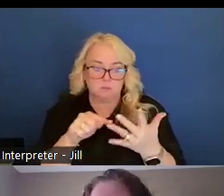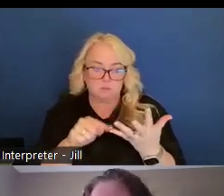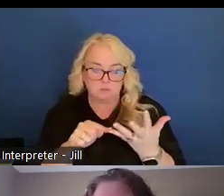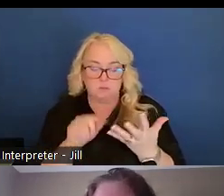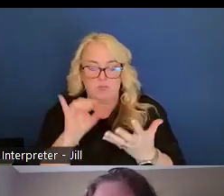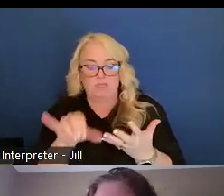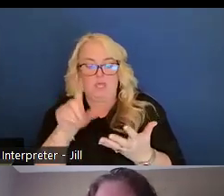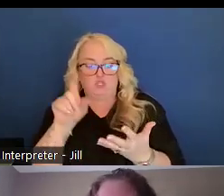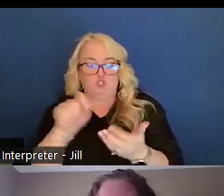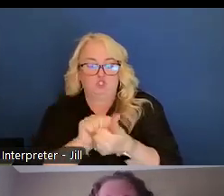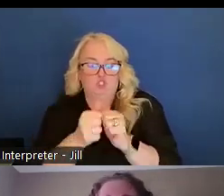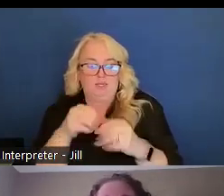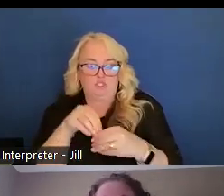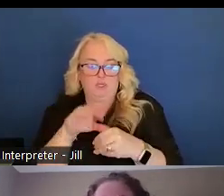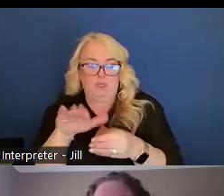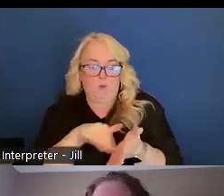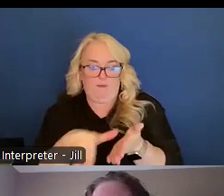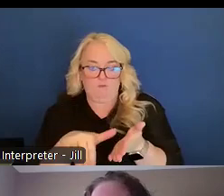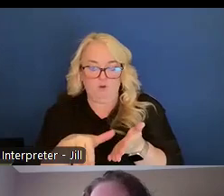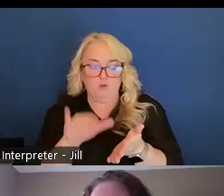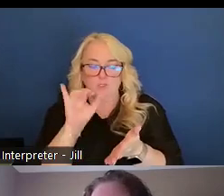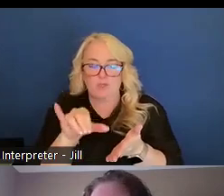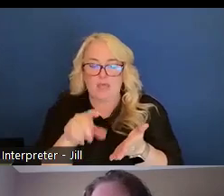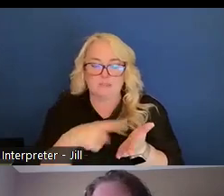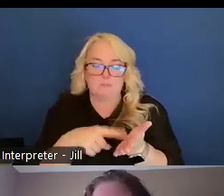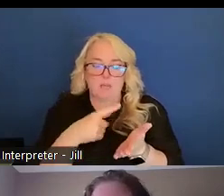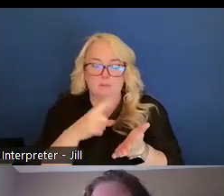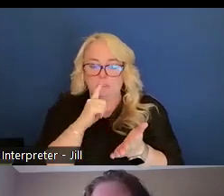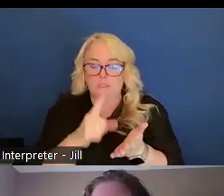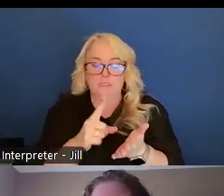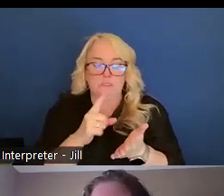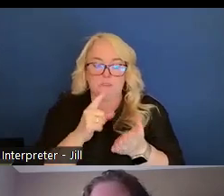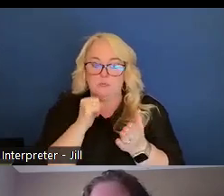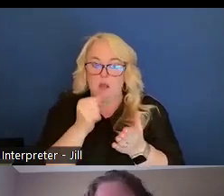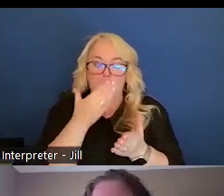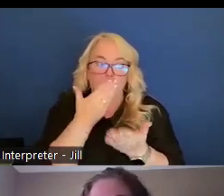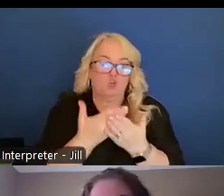change in the waiver. So sometimes it's a lack of understanding, and sometimes it's just, you know, maybe a bad